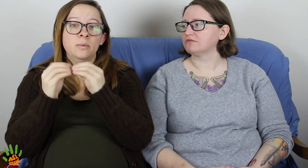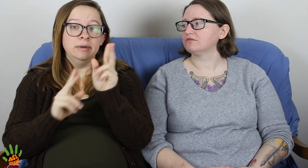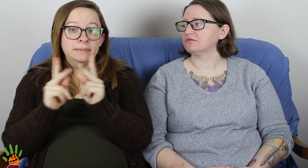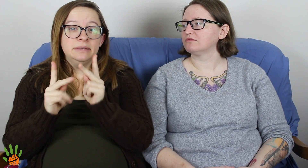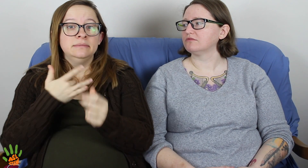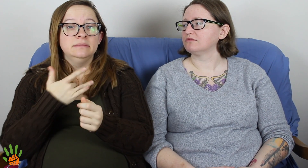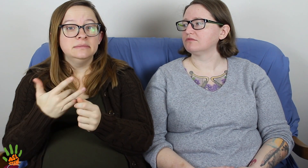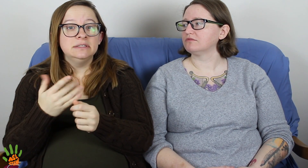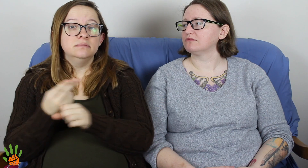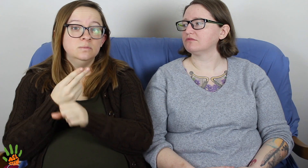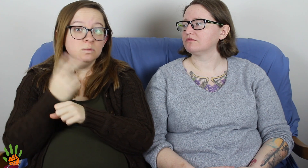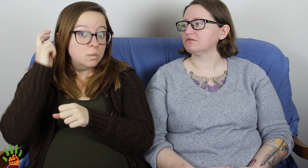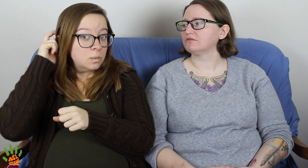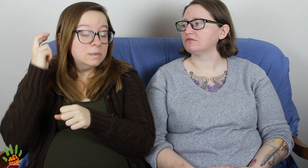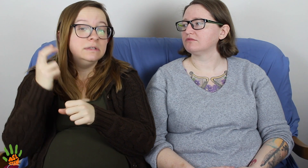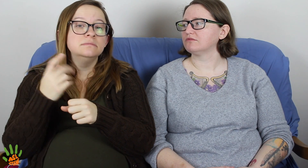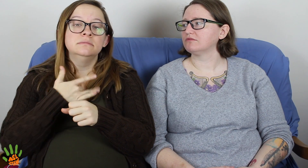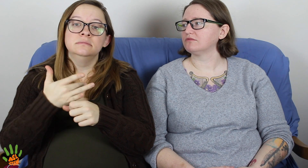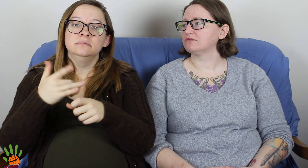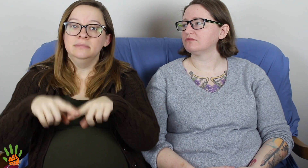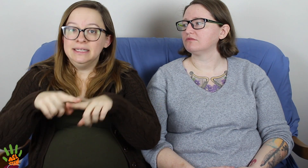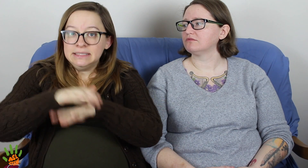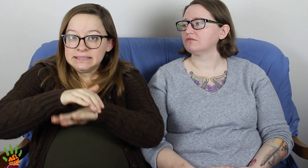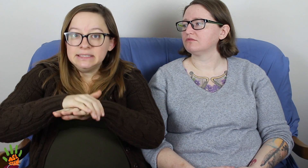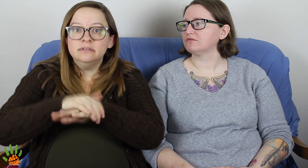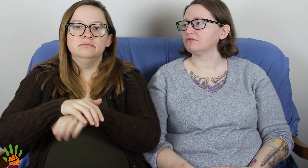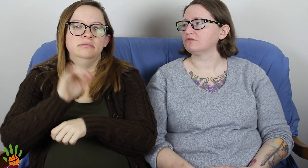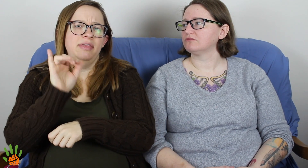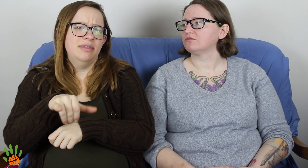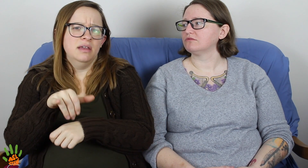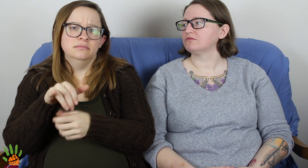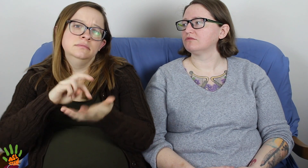A lot of people, especially if they depend on English,